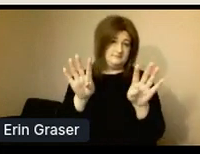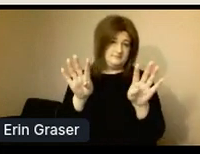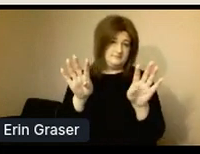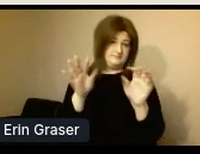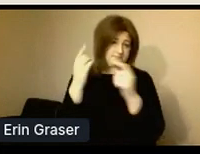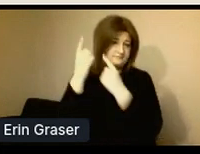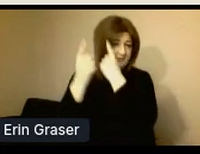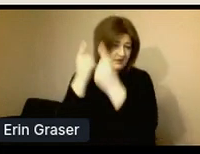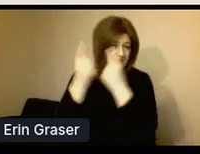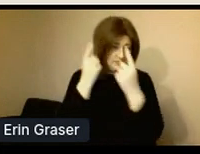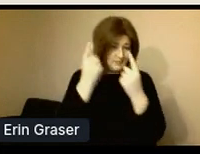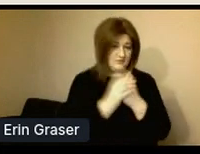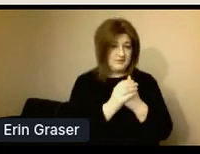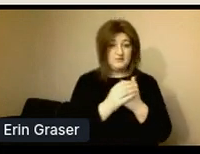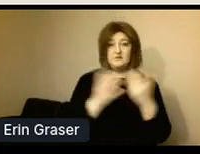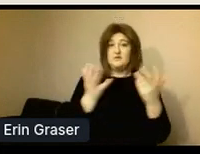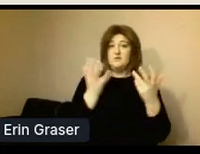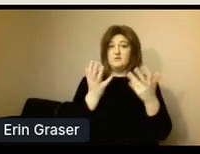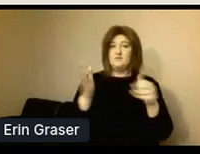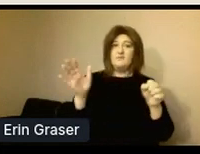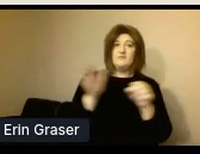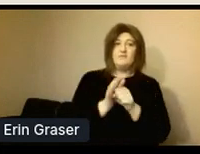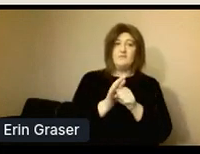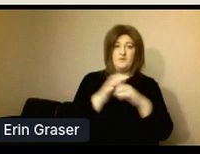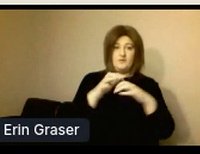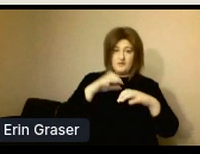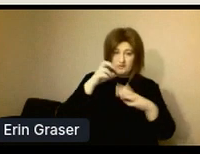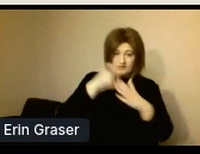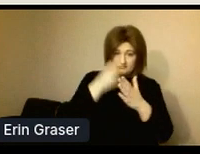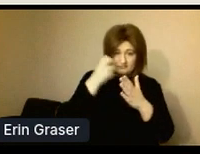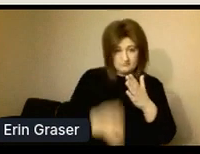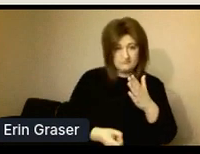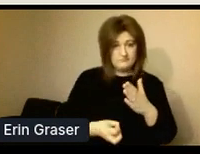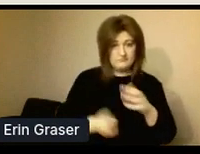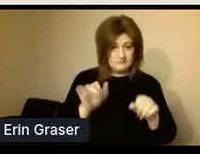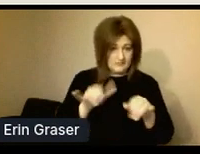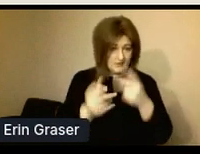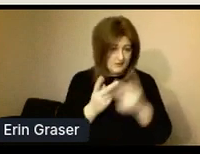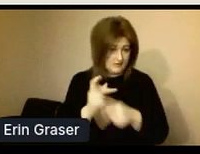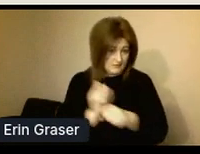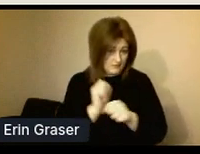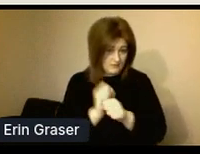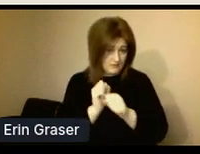What keeps you from fully leaning into this work?